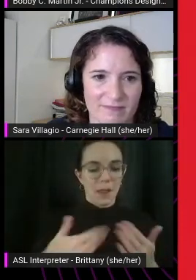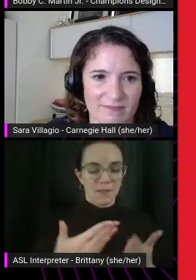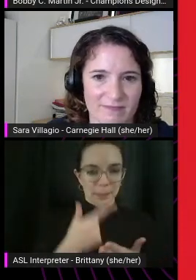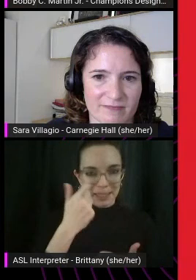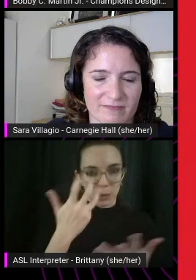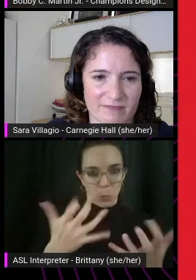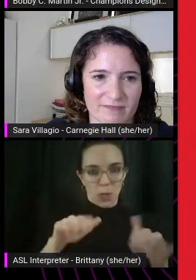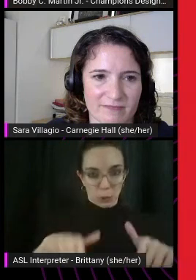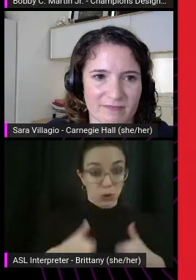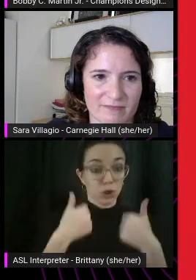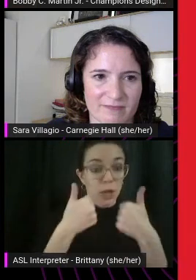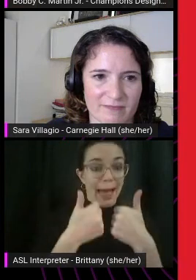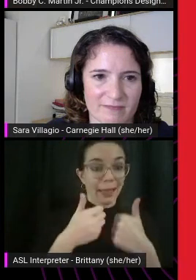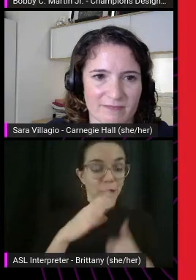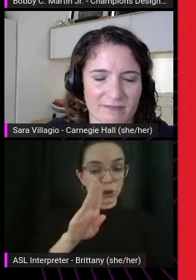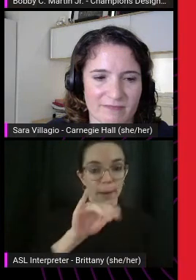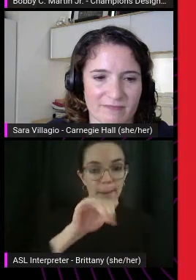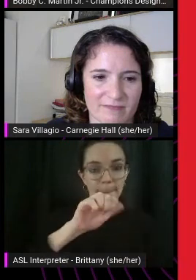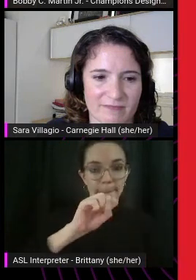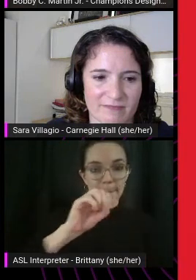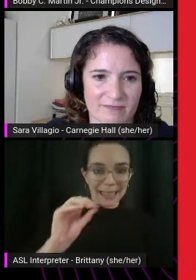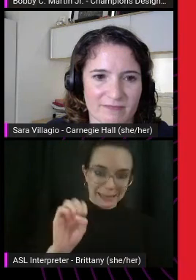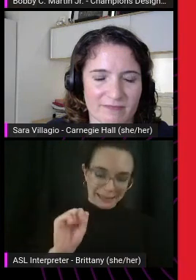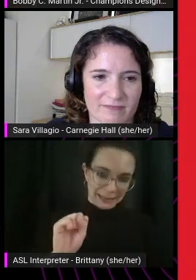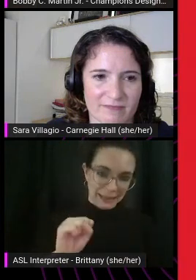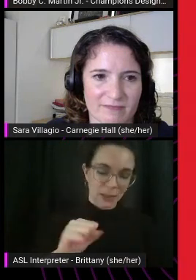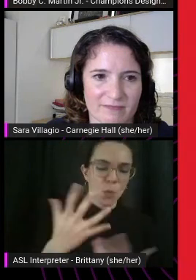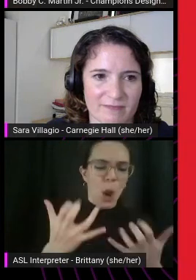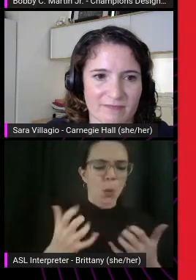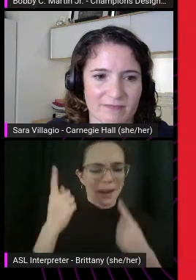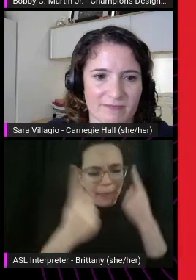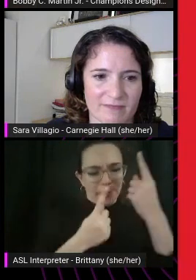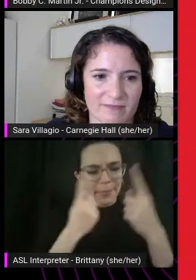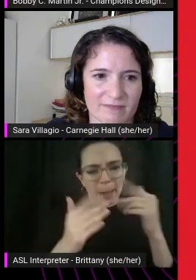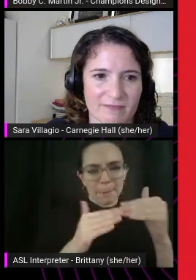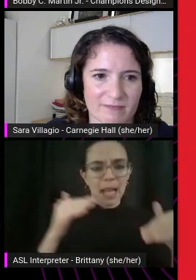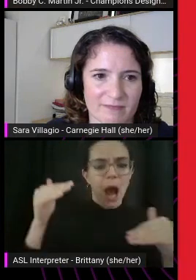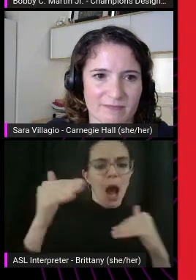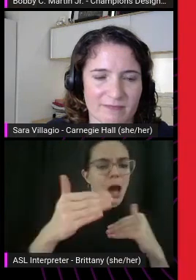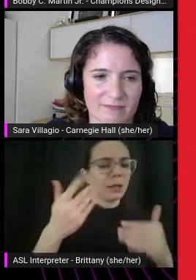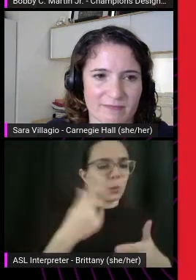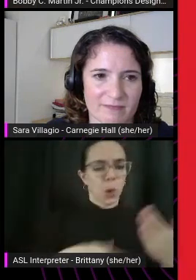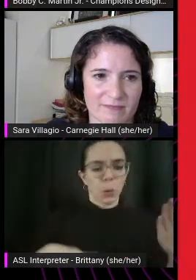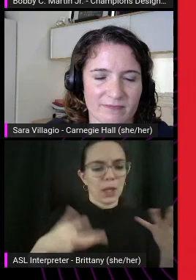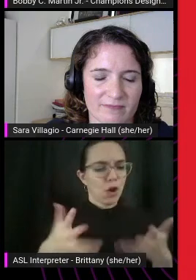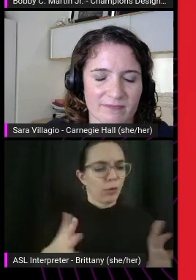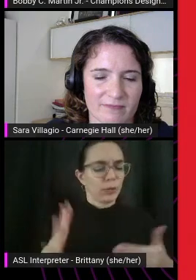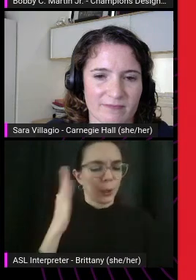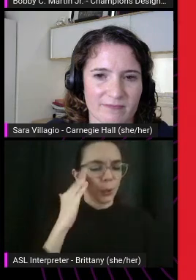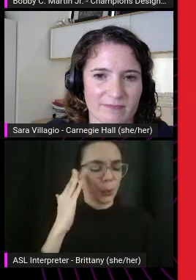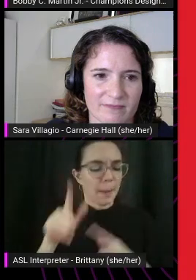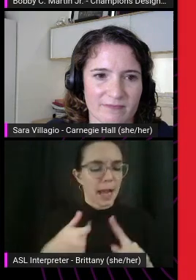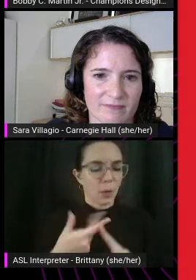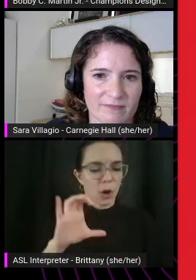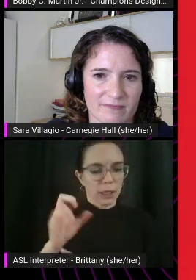We needed to think beyond what we already knew of Carnegie Hall and pave a way forward.